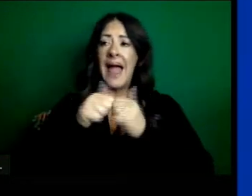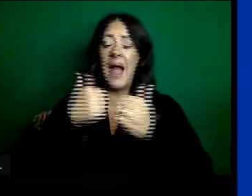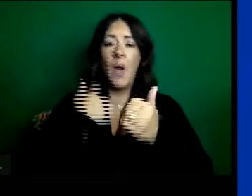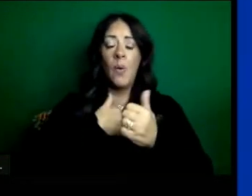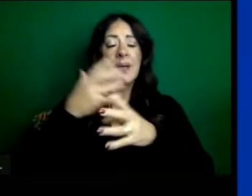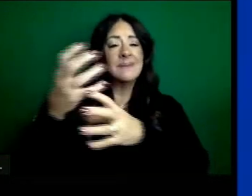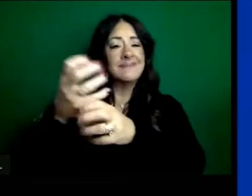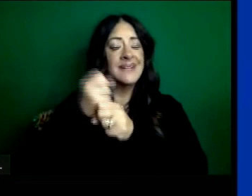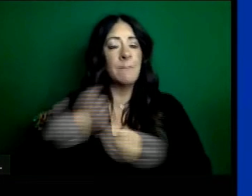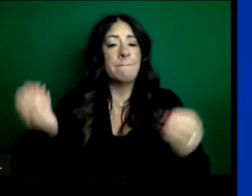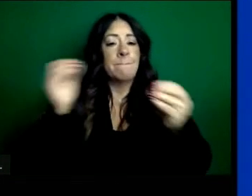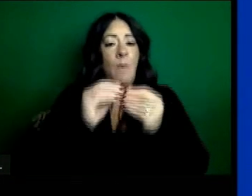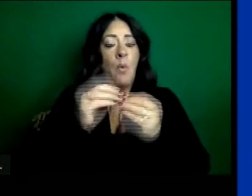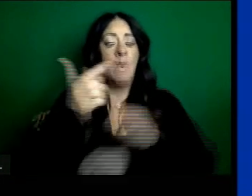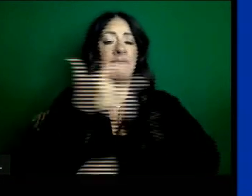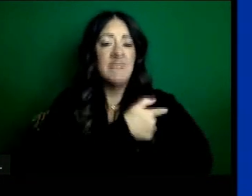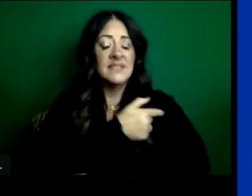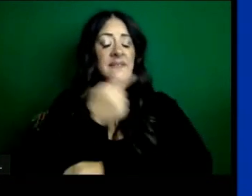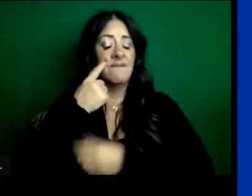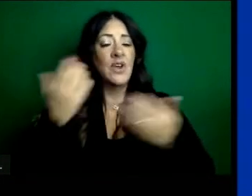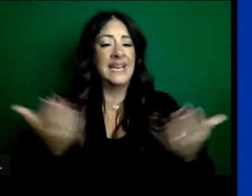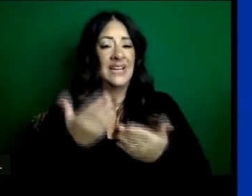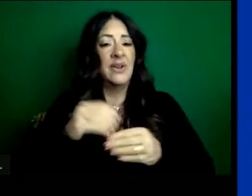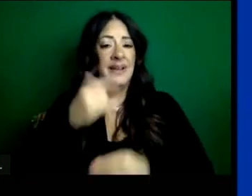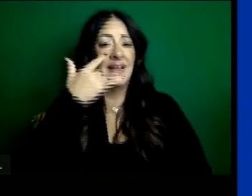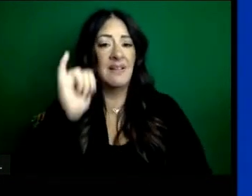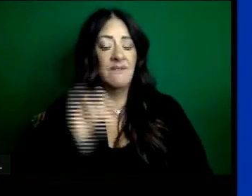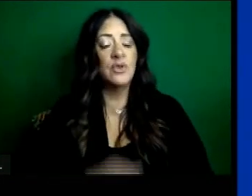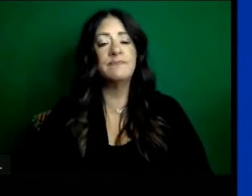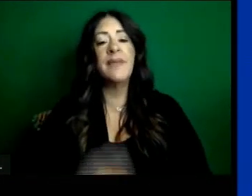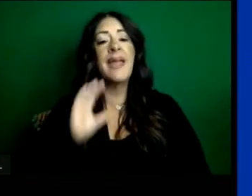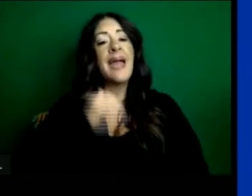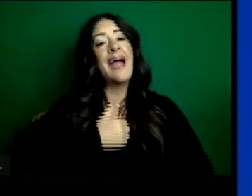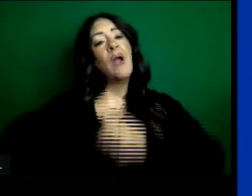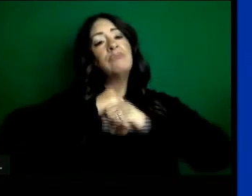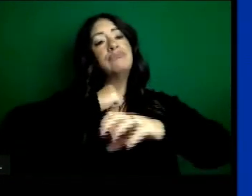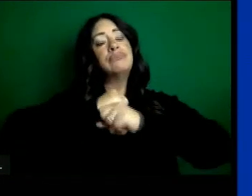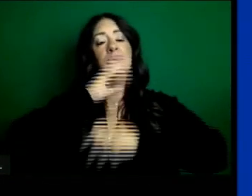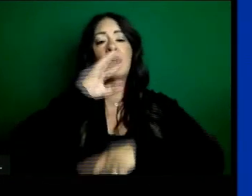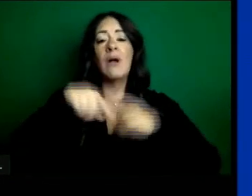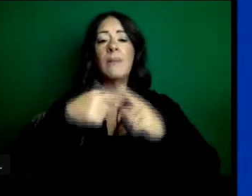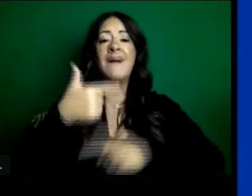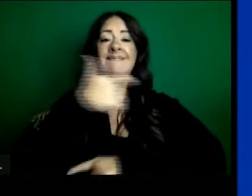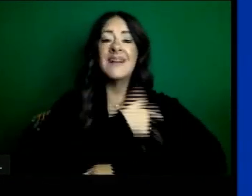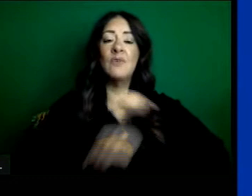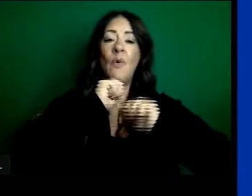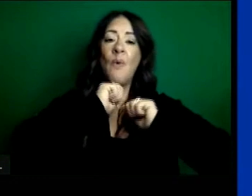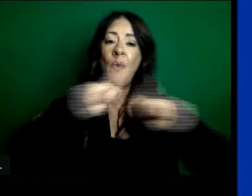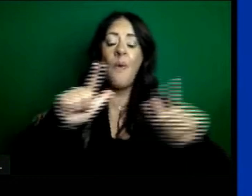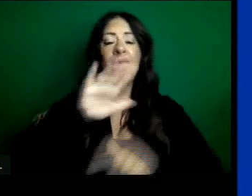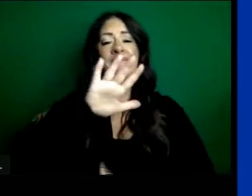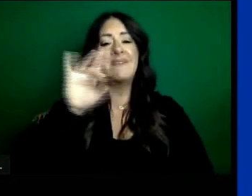UNDERSTAND WHAT CAN BE DONE TO GET MORE SUPPLY TO CALIFORNIA AS WE REALLY BUILD UP OUR